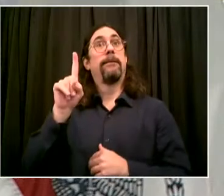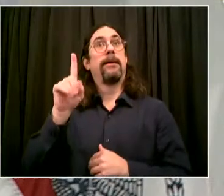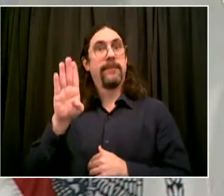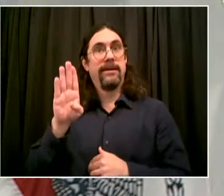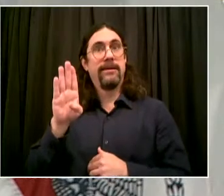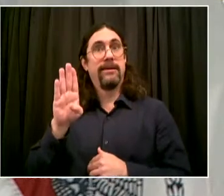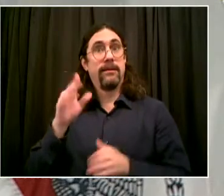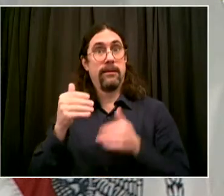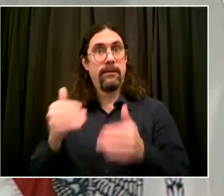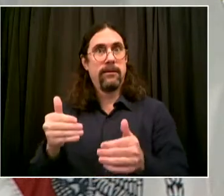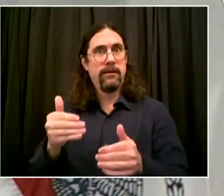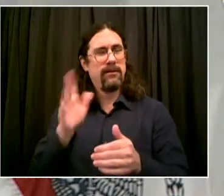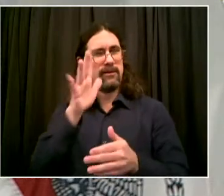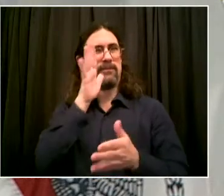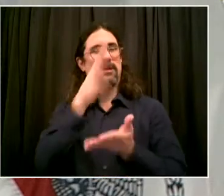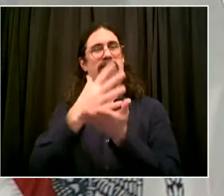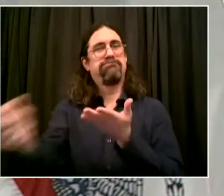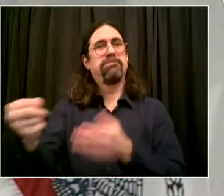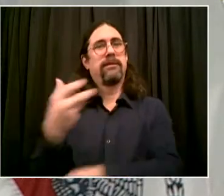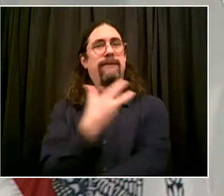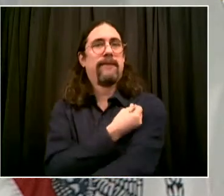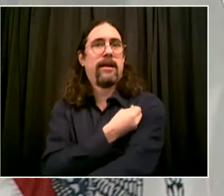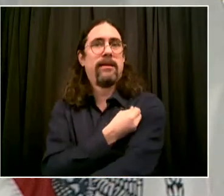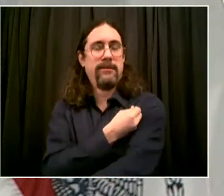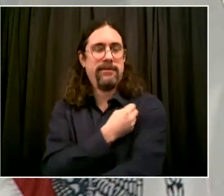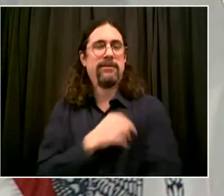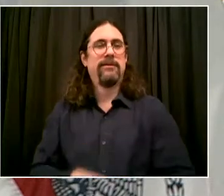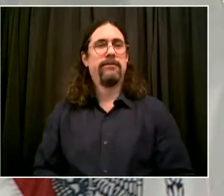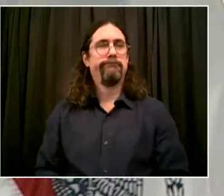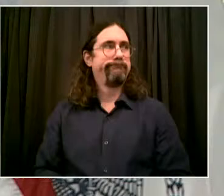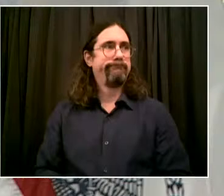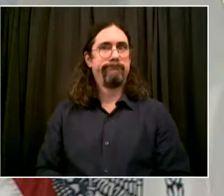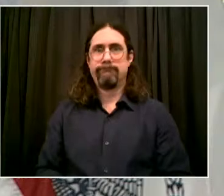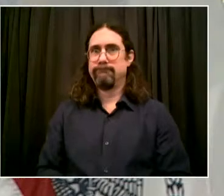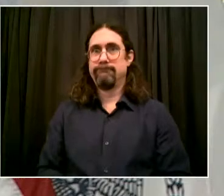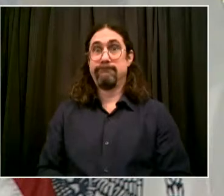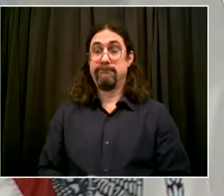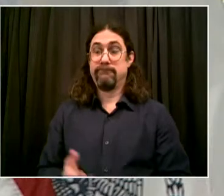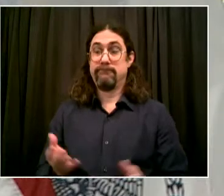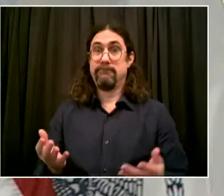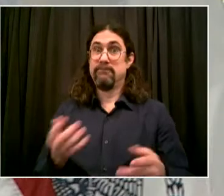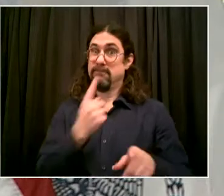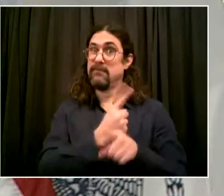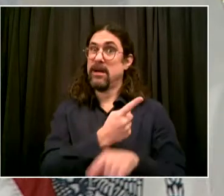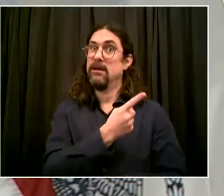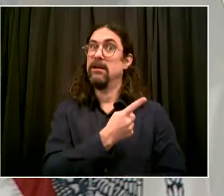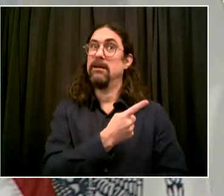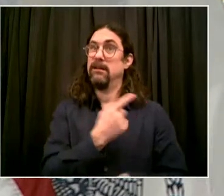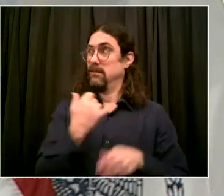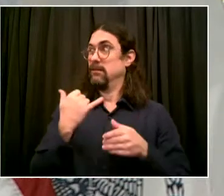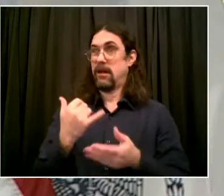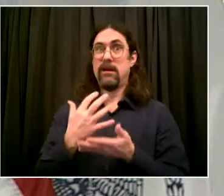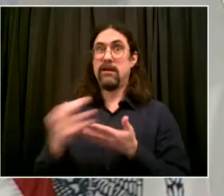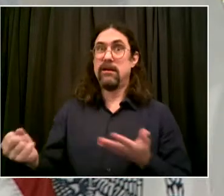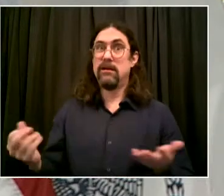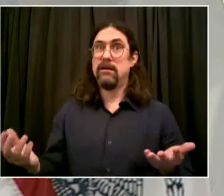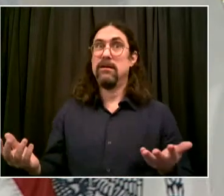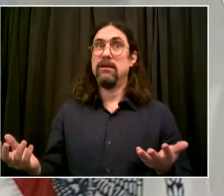EXPPSANION BEFORE WE HAVE TO SUPPLY TO FULFILL IT? NOT AT ALL. I APPRECIATE THE